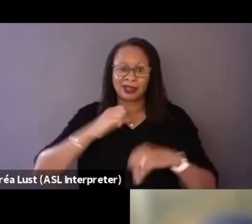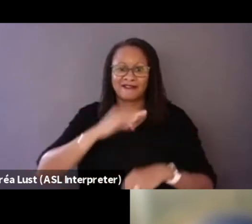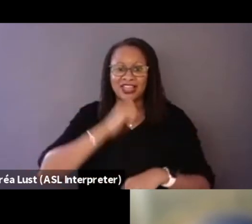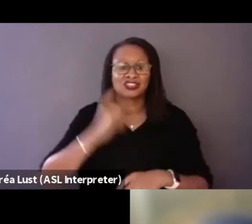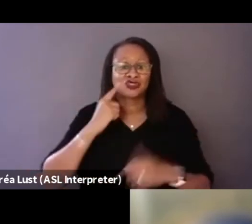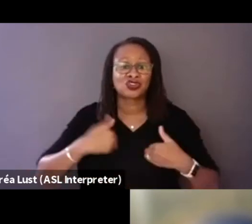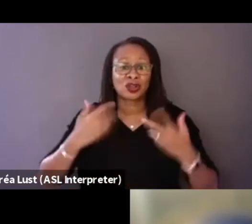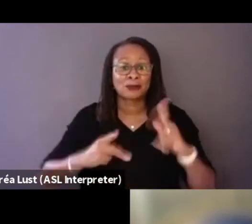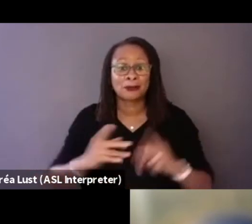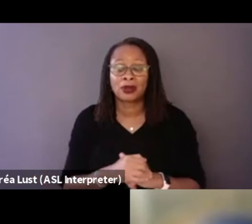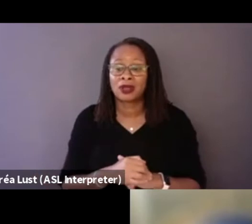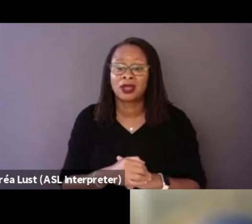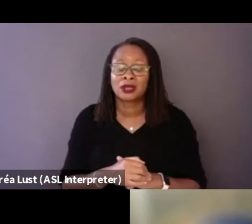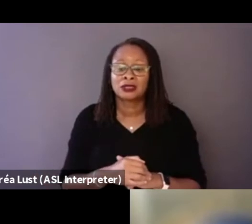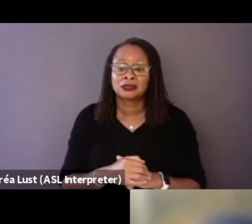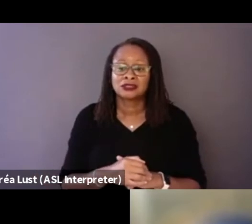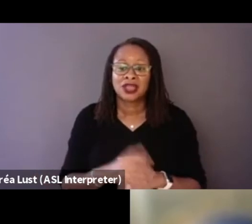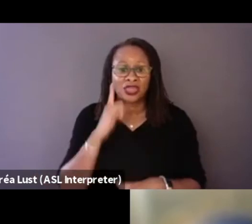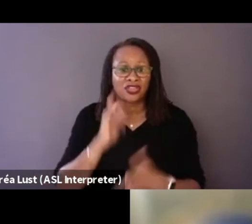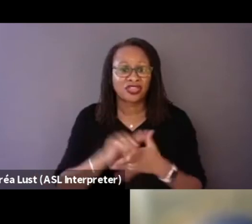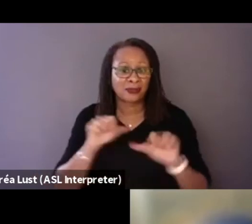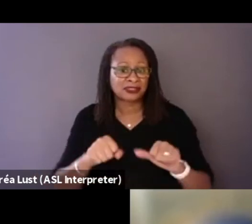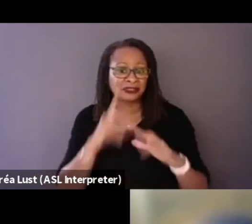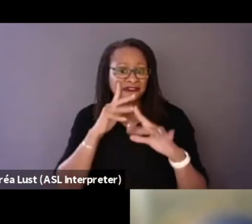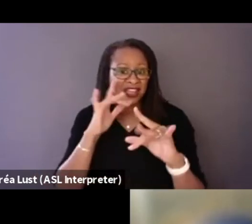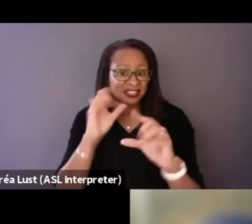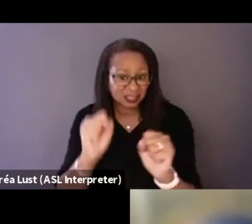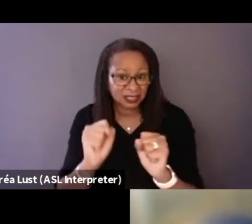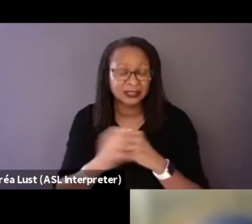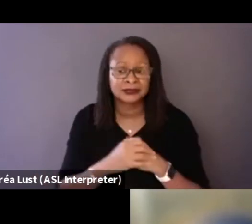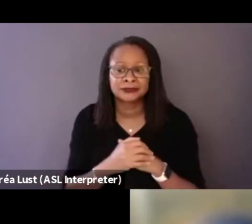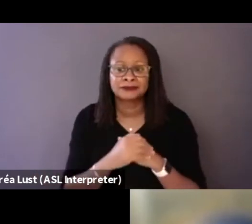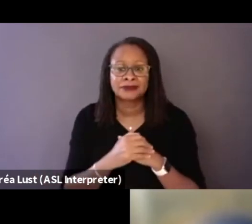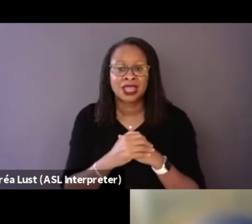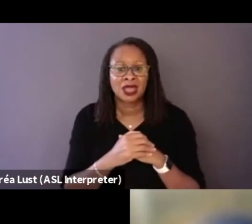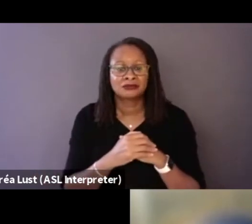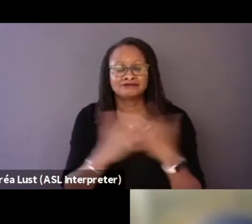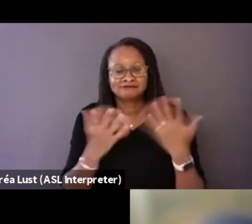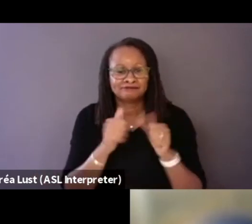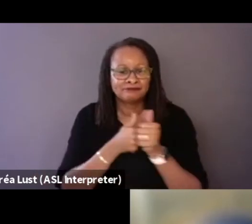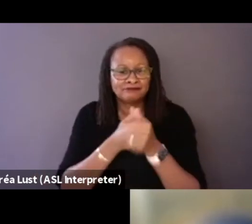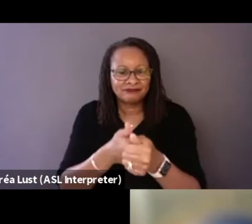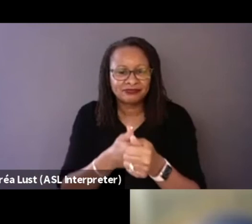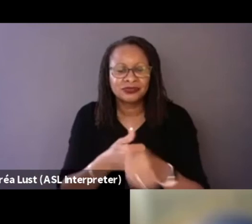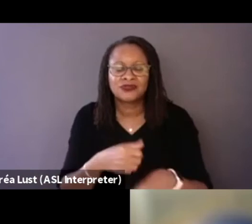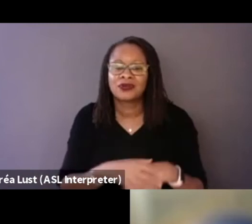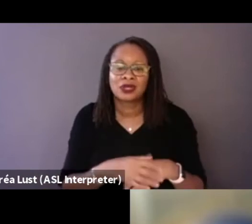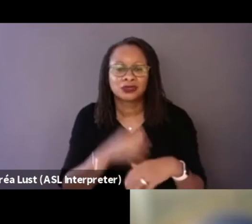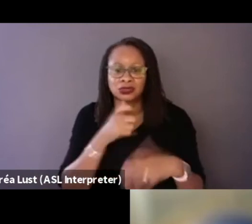And we found that to be a potentially fascinating thread to follow in terms of one of the students. We didn't want to just follow a leader,